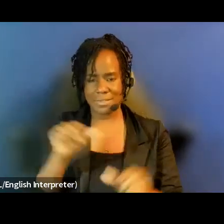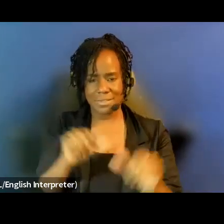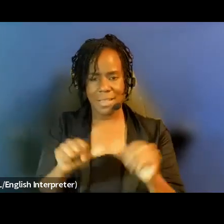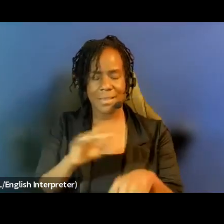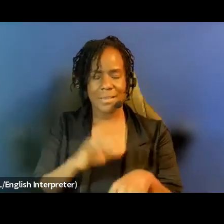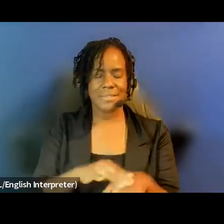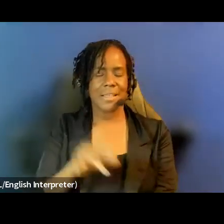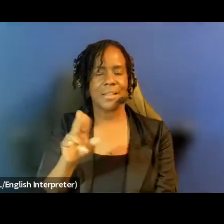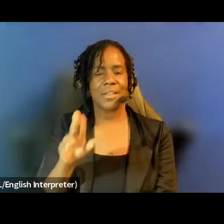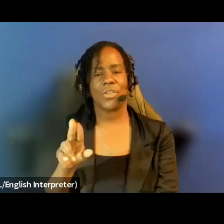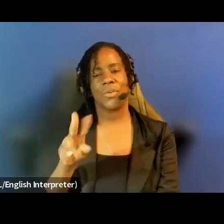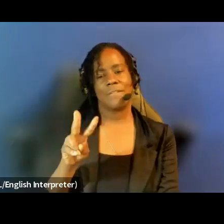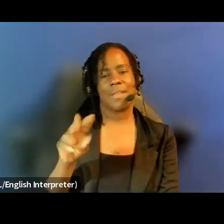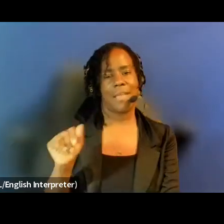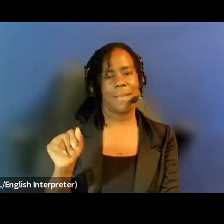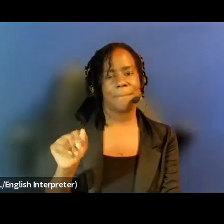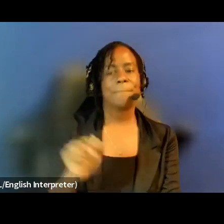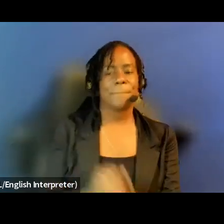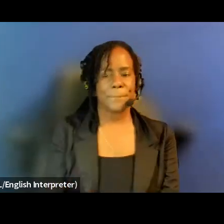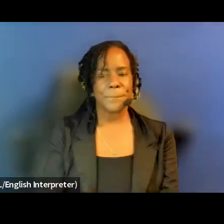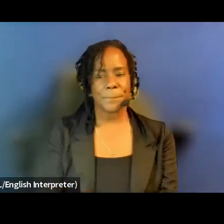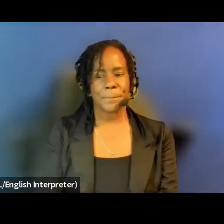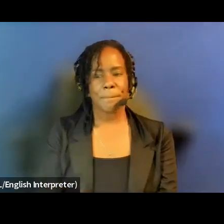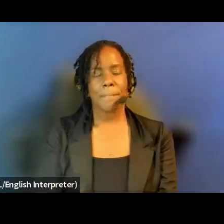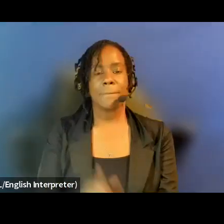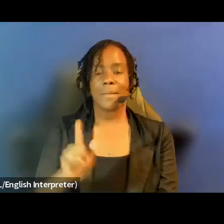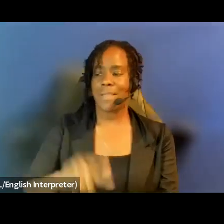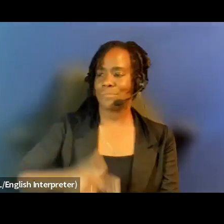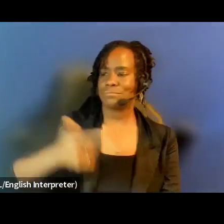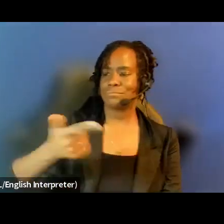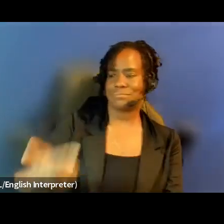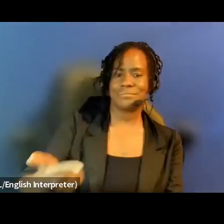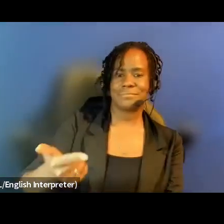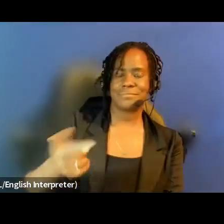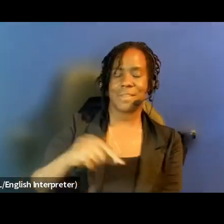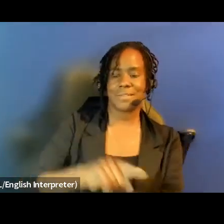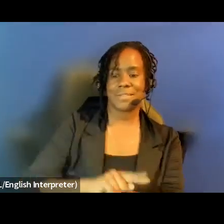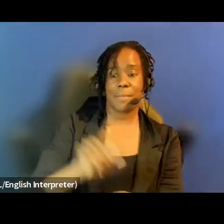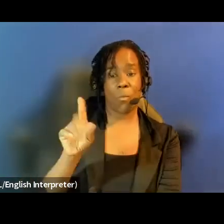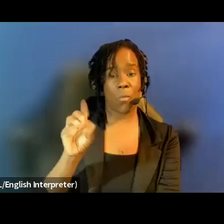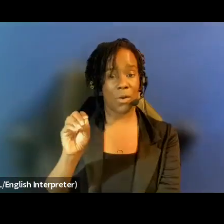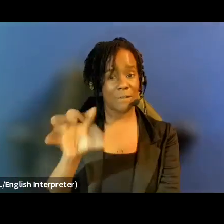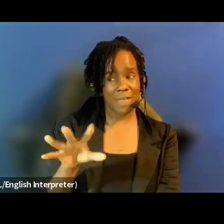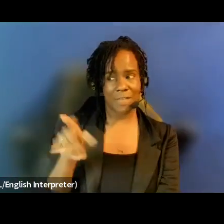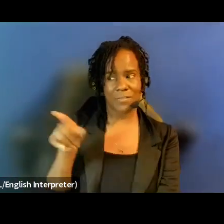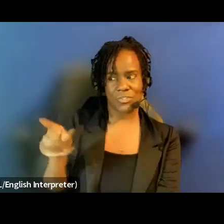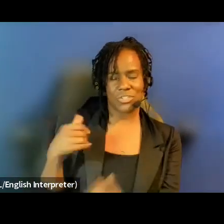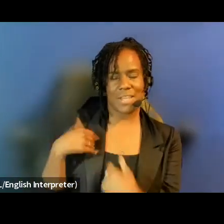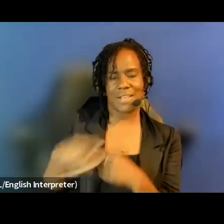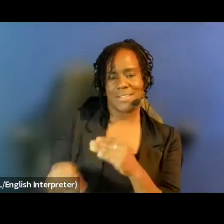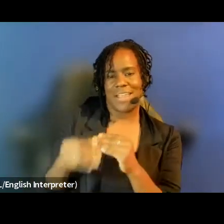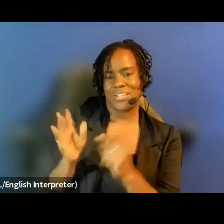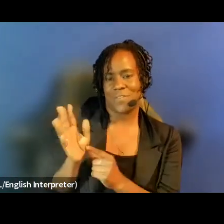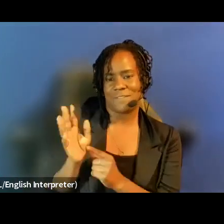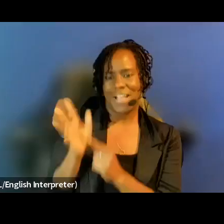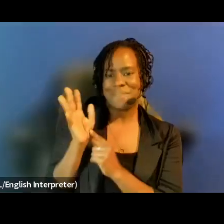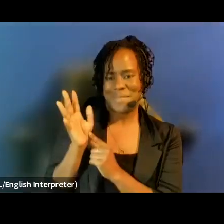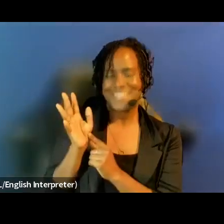privilege and honor to introduce Dr. Rupa Valdez who serves as